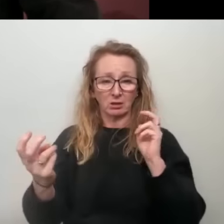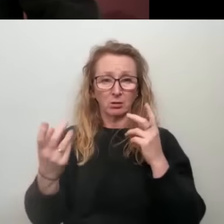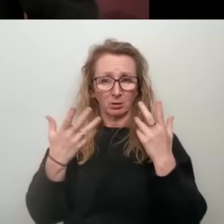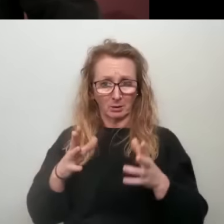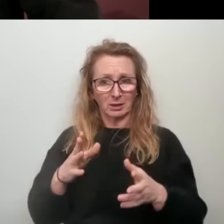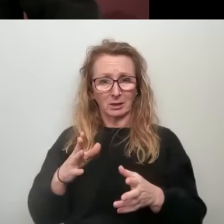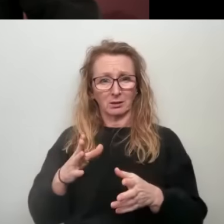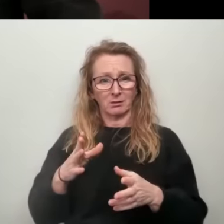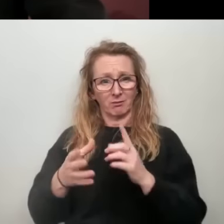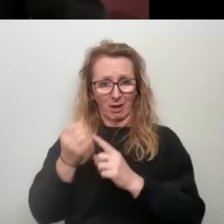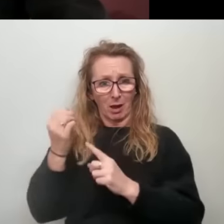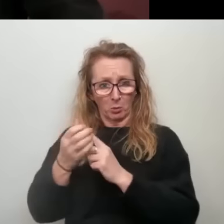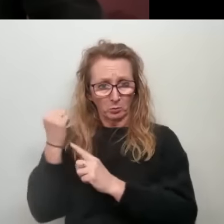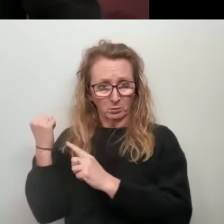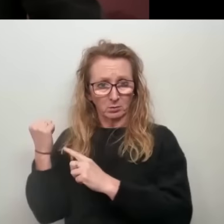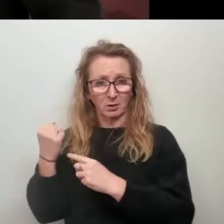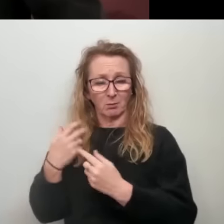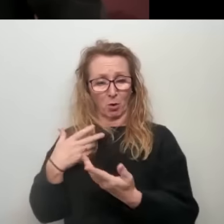But really, I think this was this,